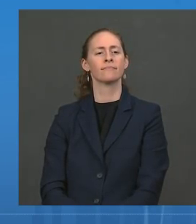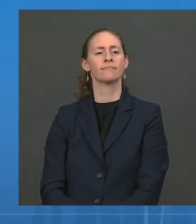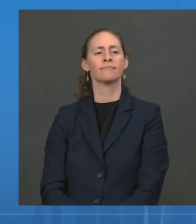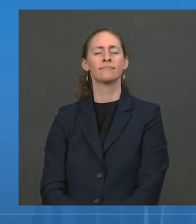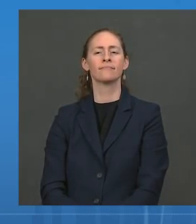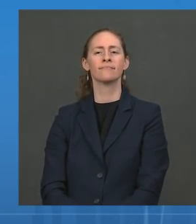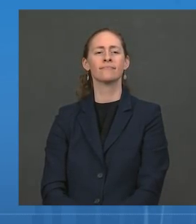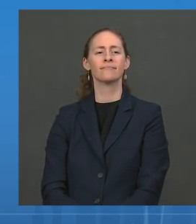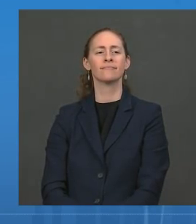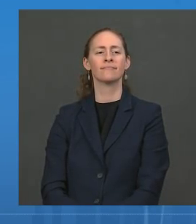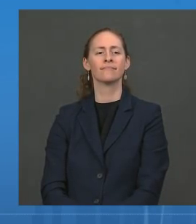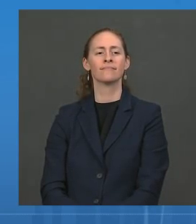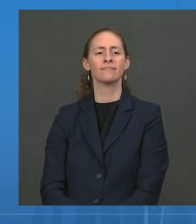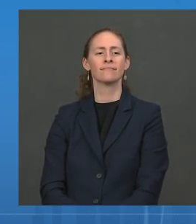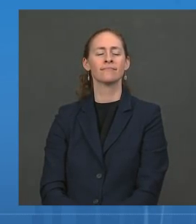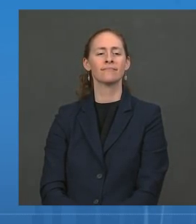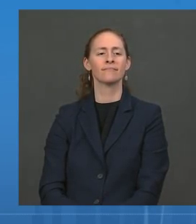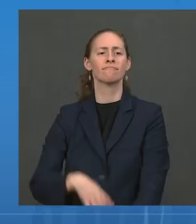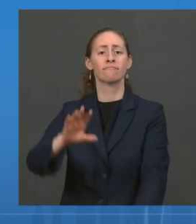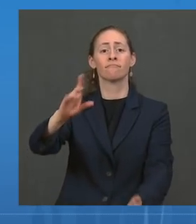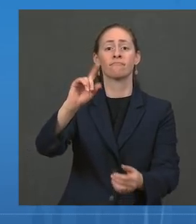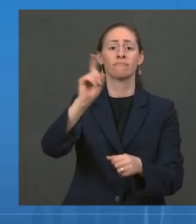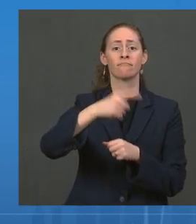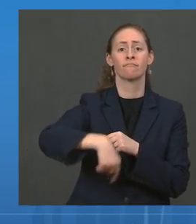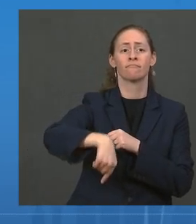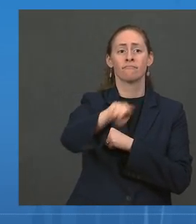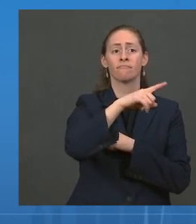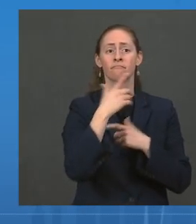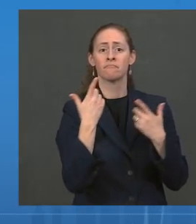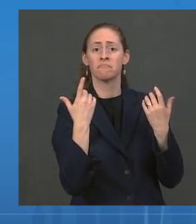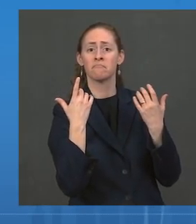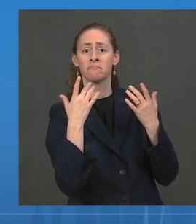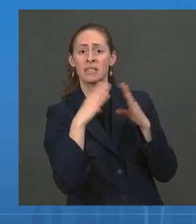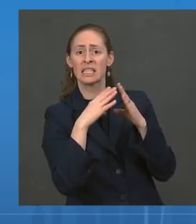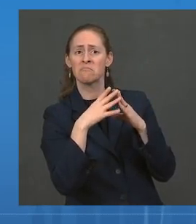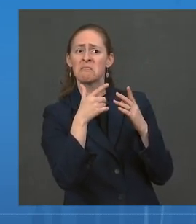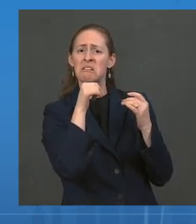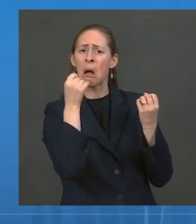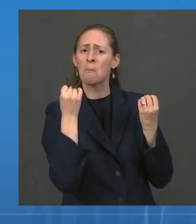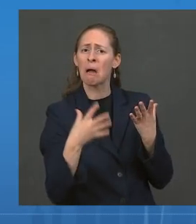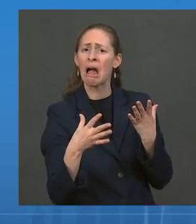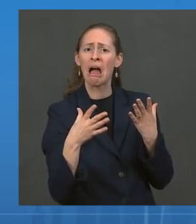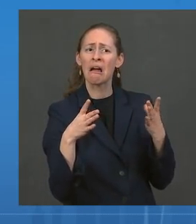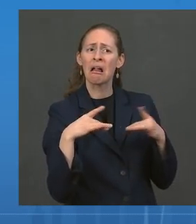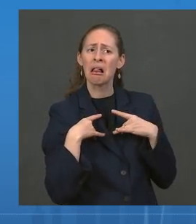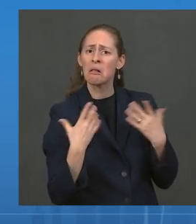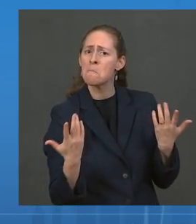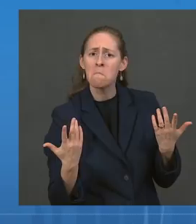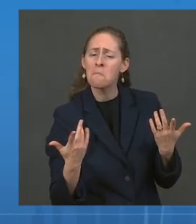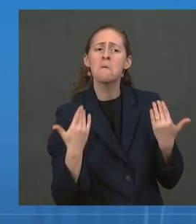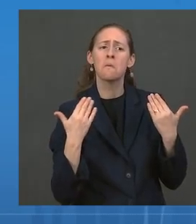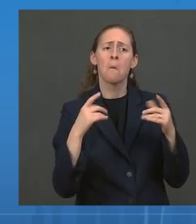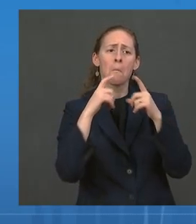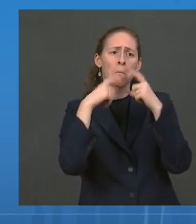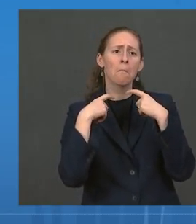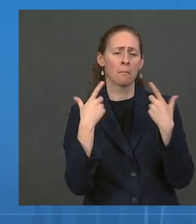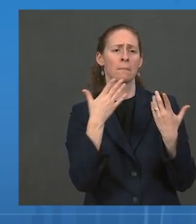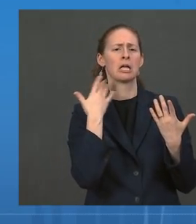or low-transmission -- community transmission for several weeks before releasing mask requirements. Mr. Zients: Next question.